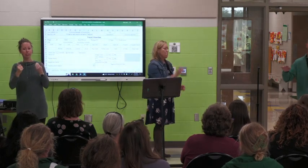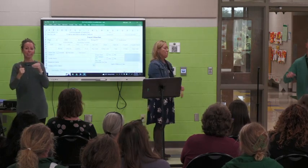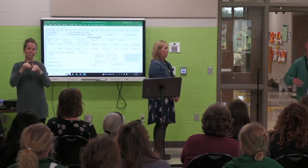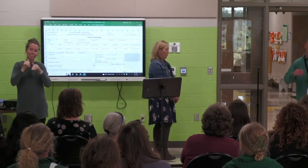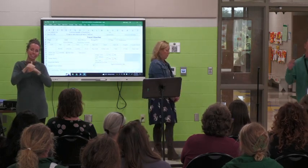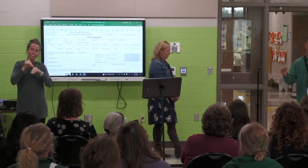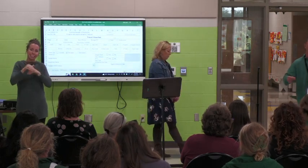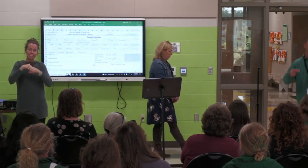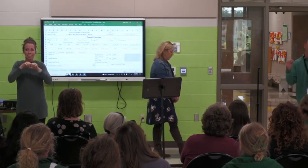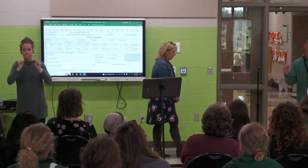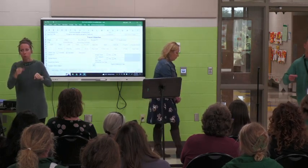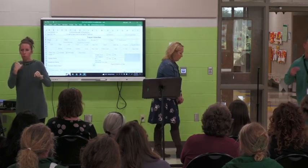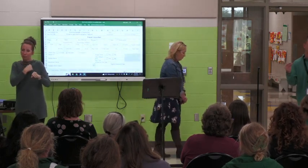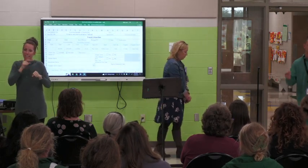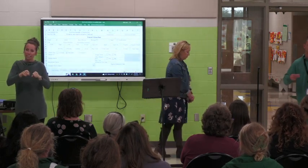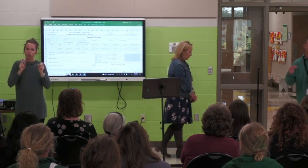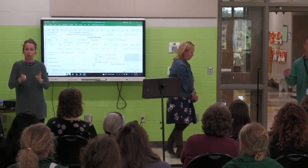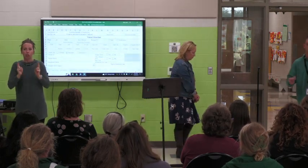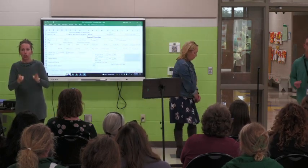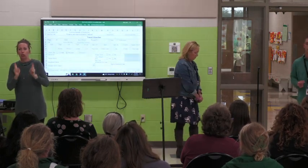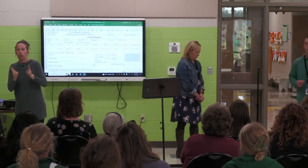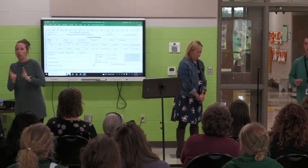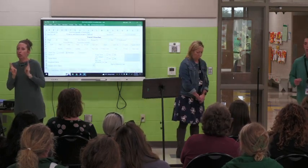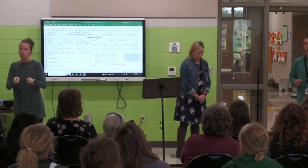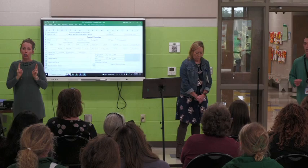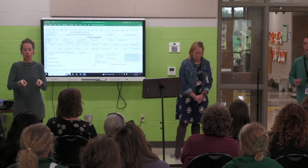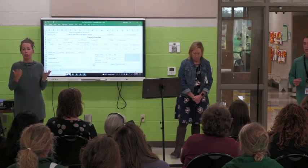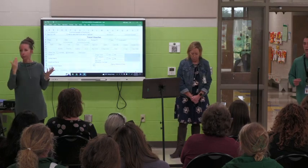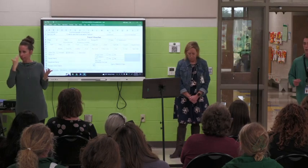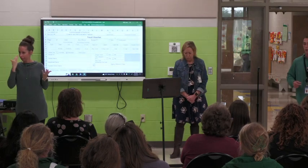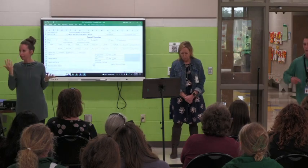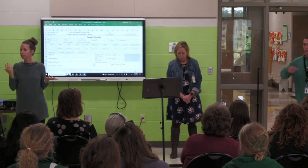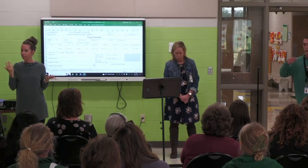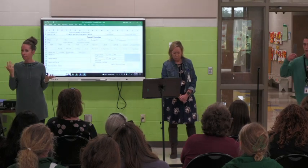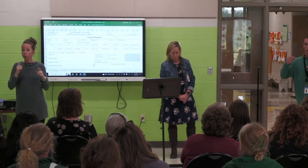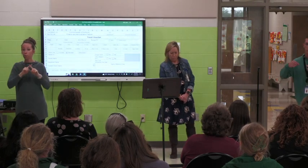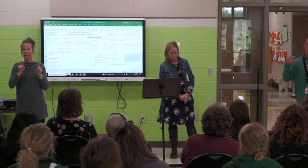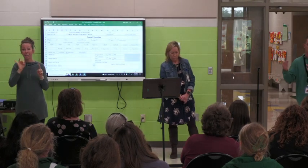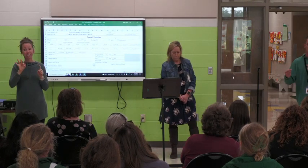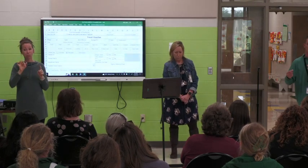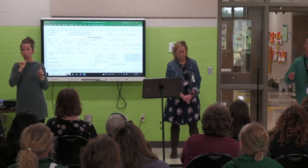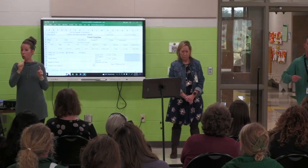quick we really need these things urgent we need them urgently but if we don't take the time to